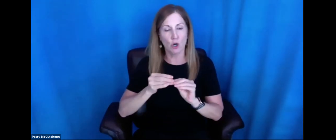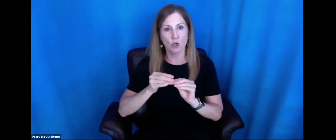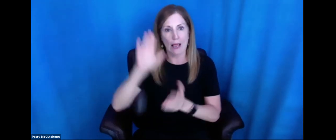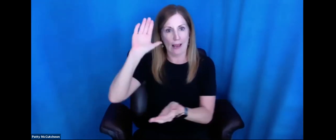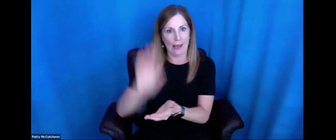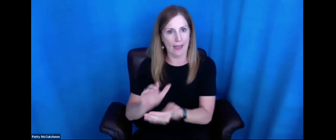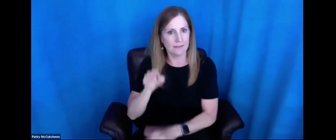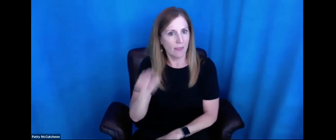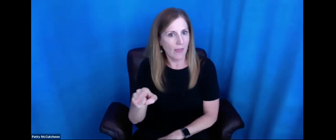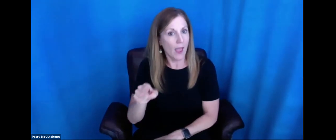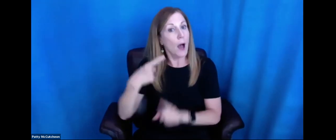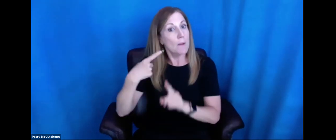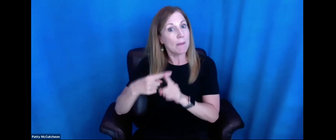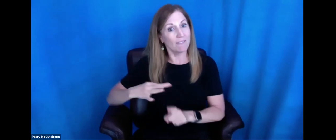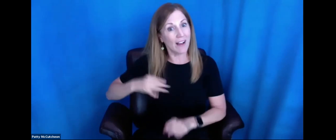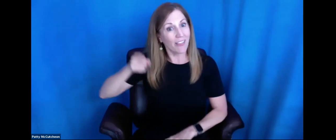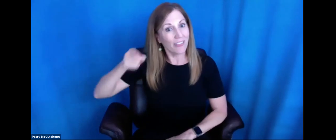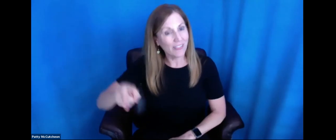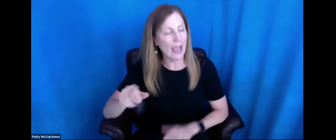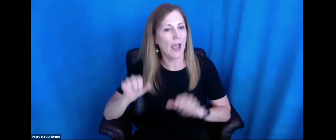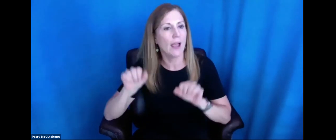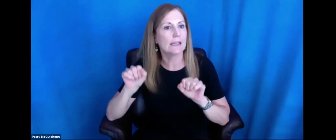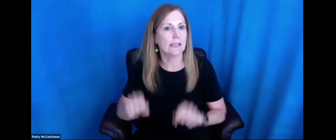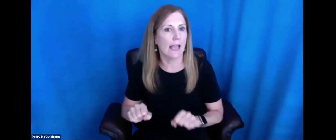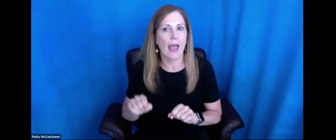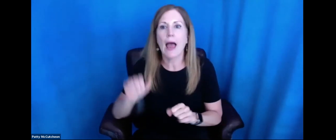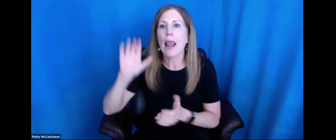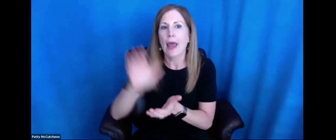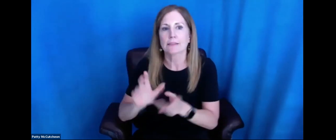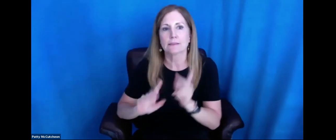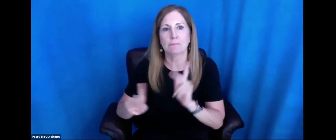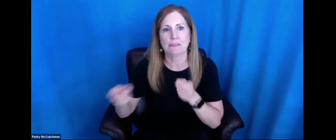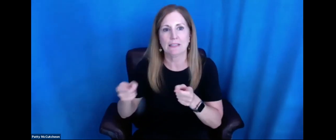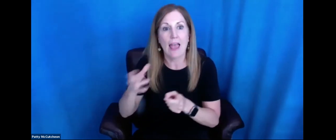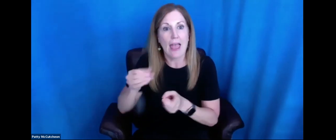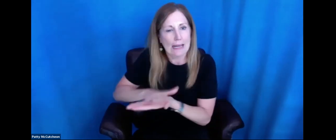workers feel comfortable doing that job. And I will add, as many of you know from experience,